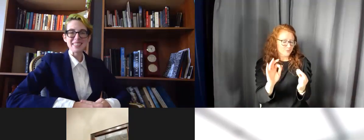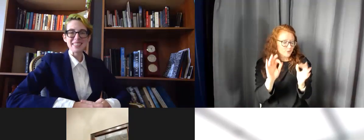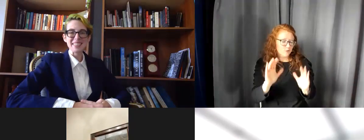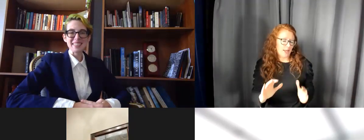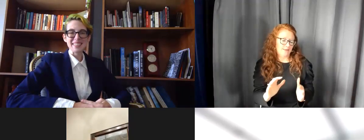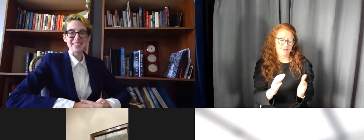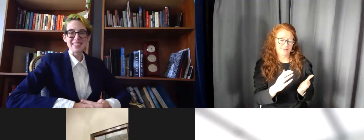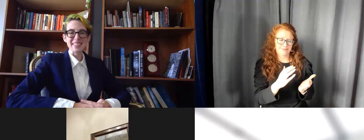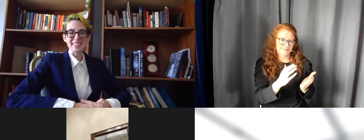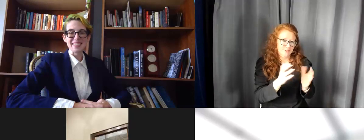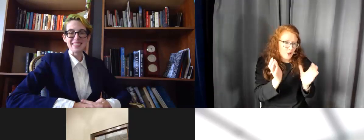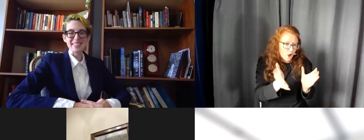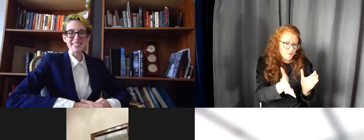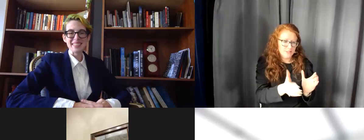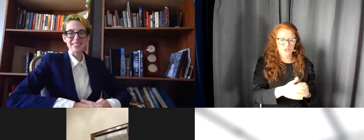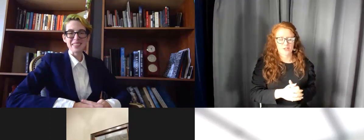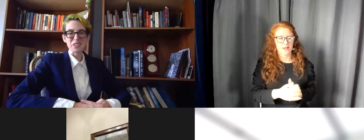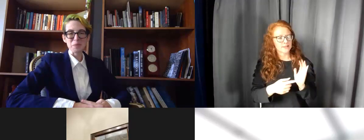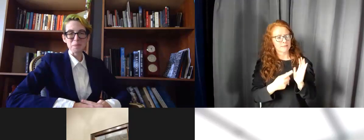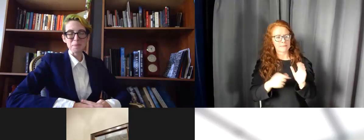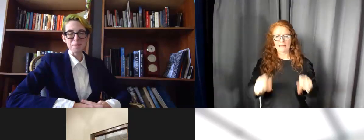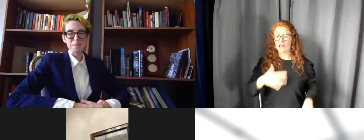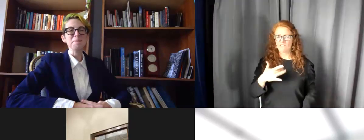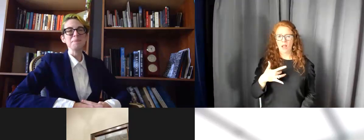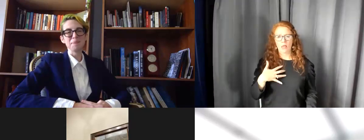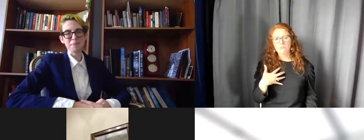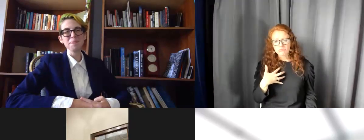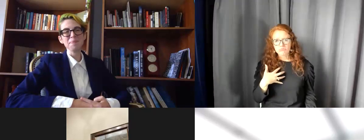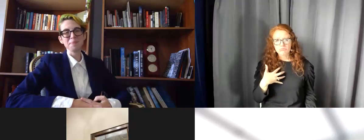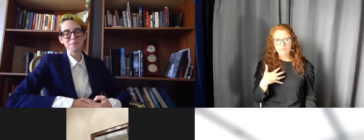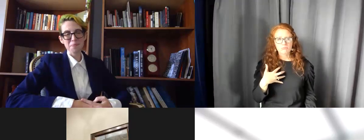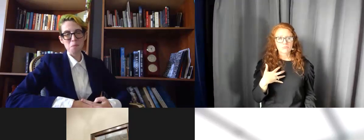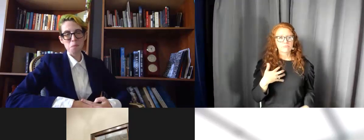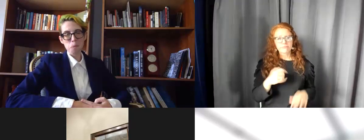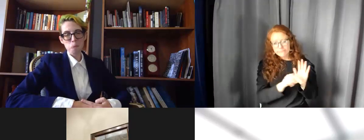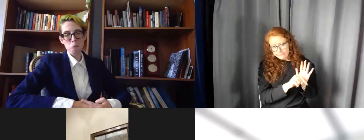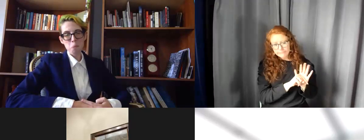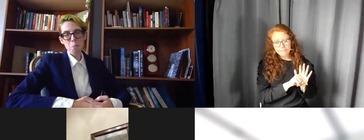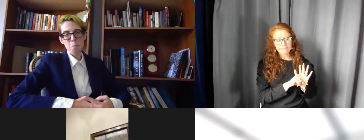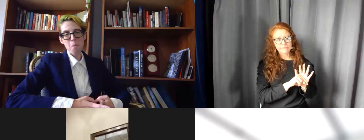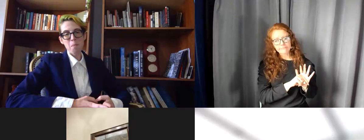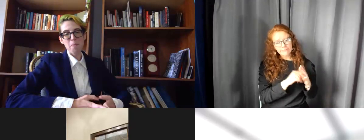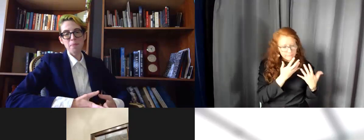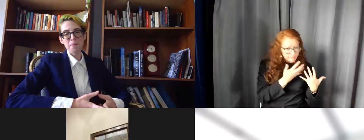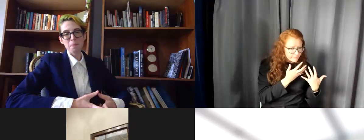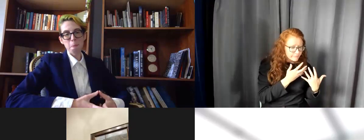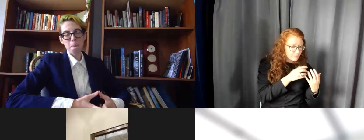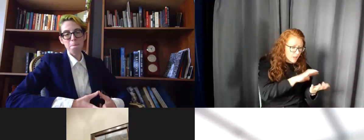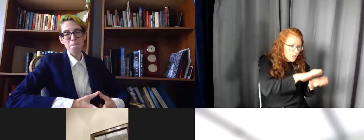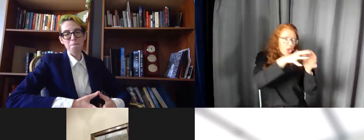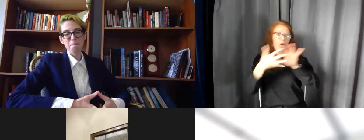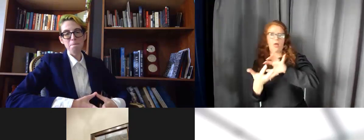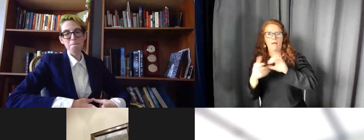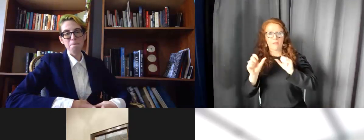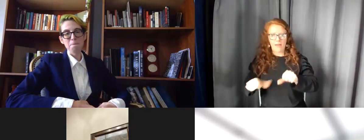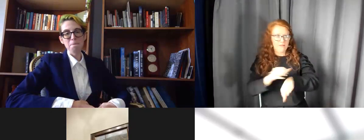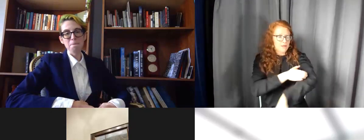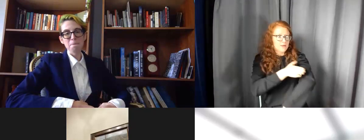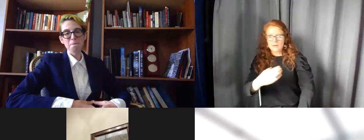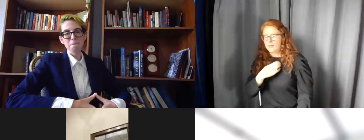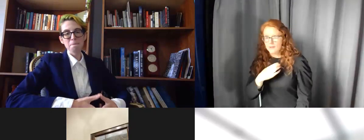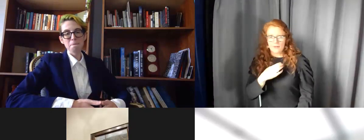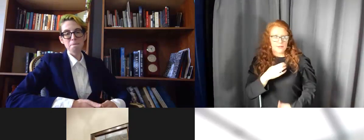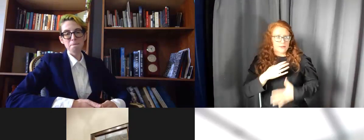Jordan Radford: sometimes it can be a dark, sad topic, but it can also be super empowering and just relieving to know that